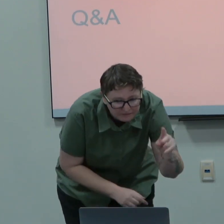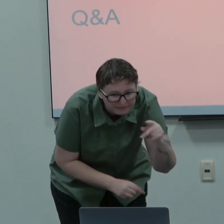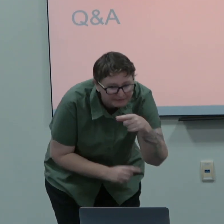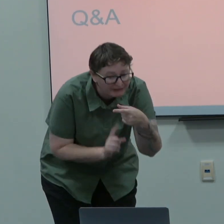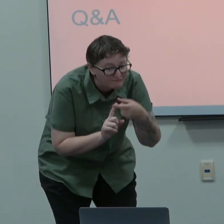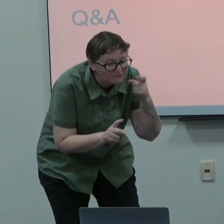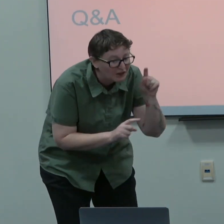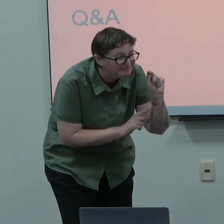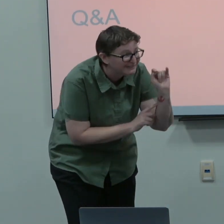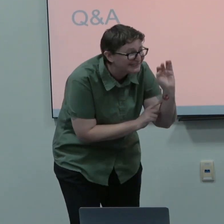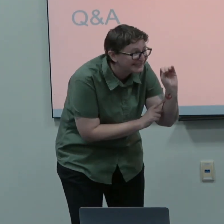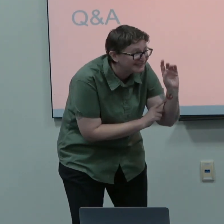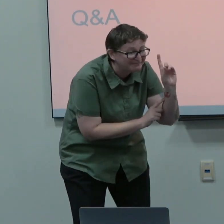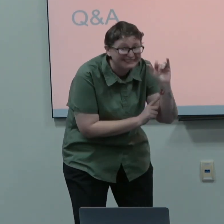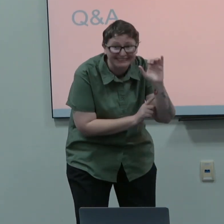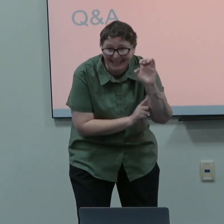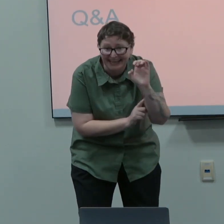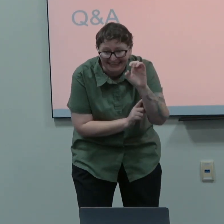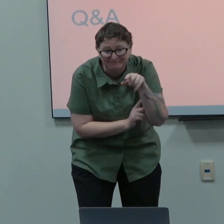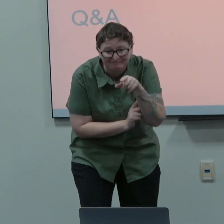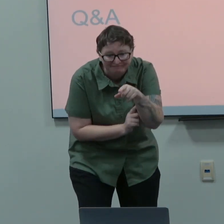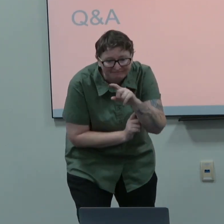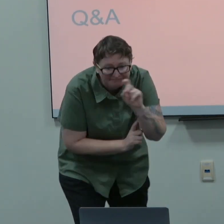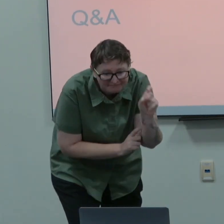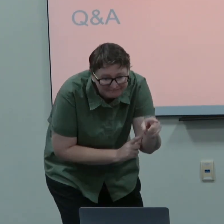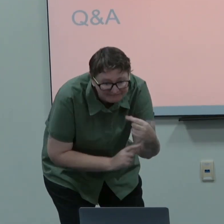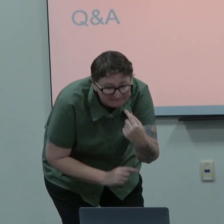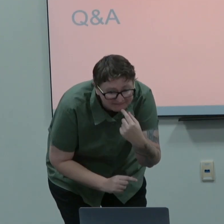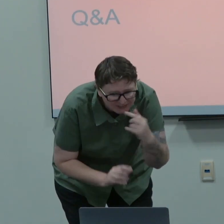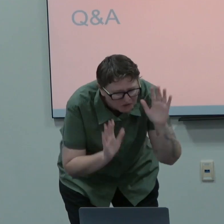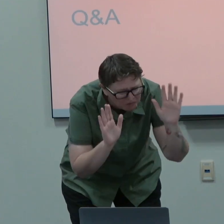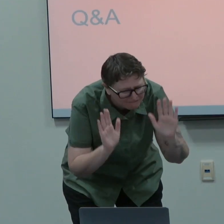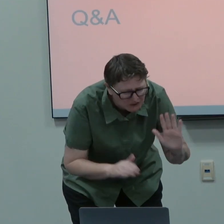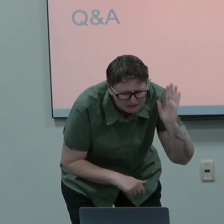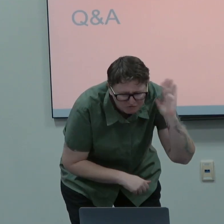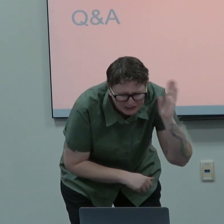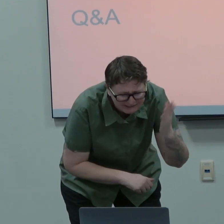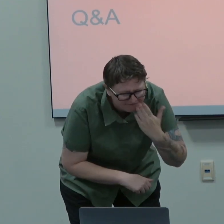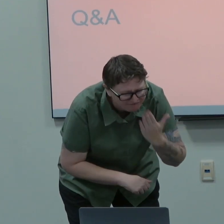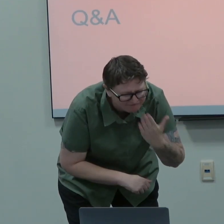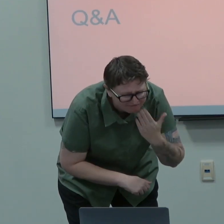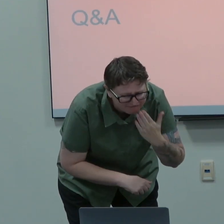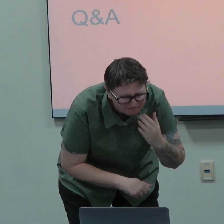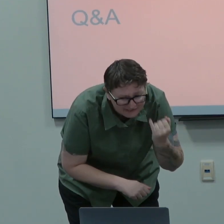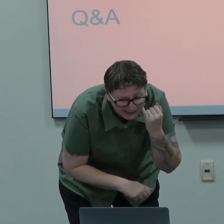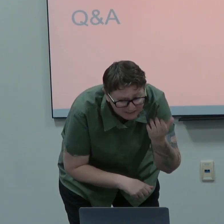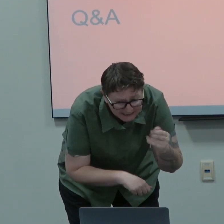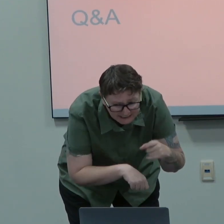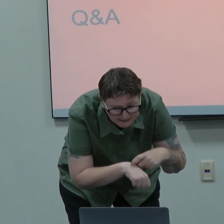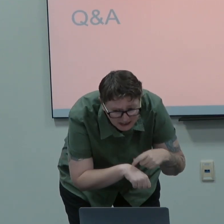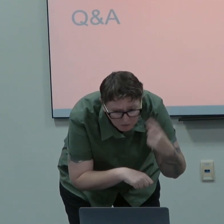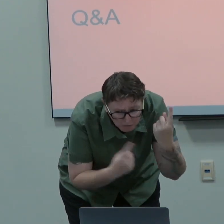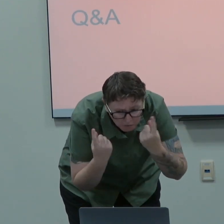All right, the next question is from Tim Dye and he said, wonderful presentations, thank you.